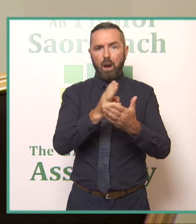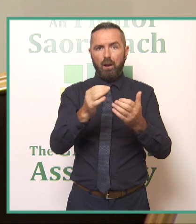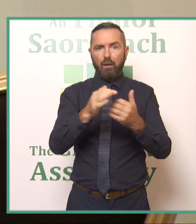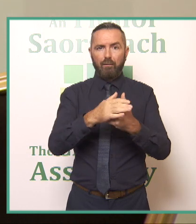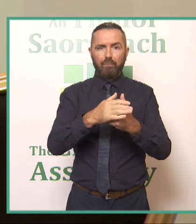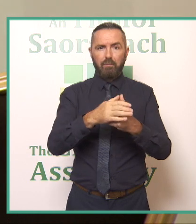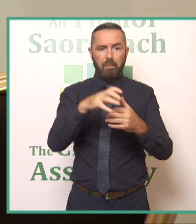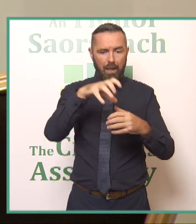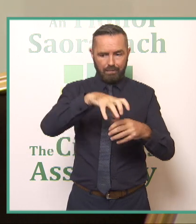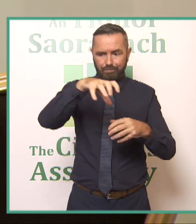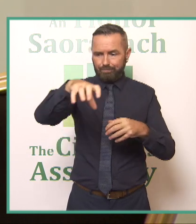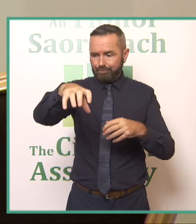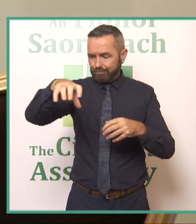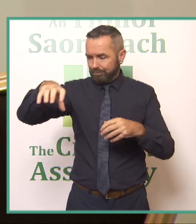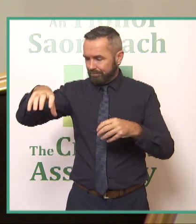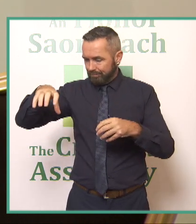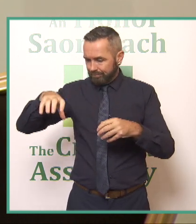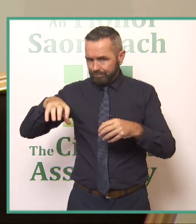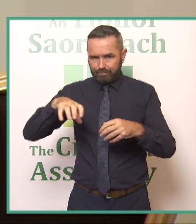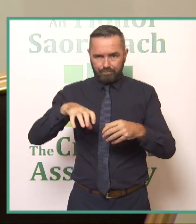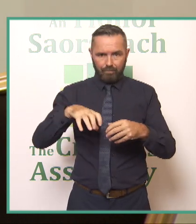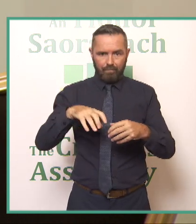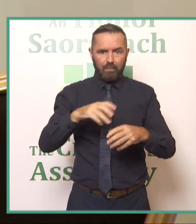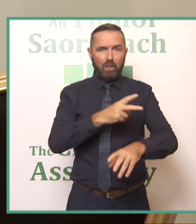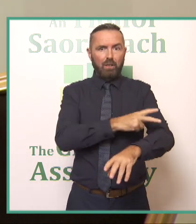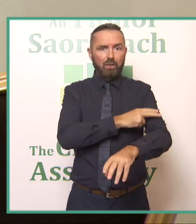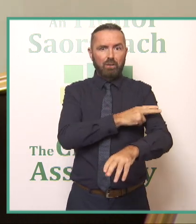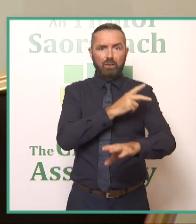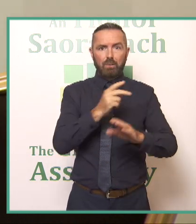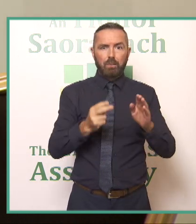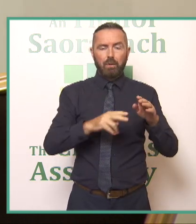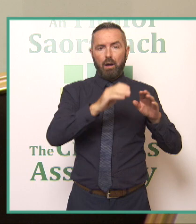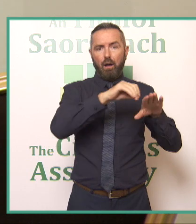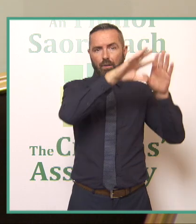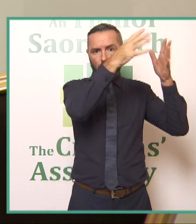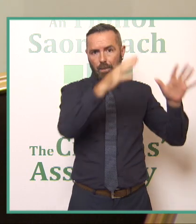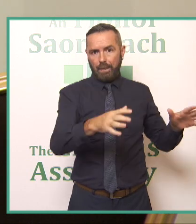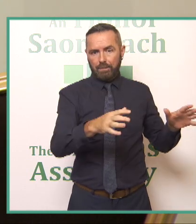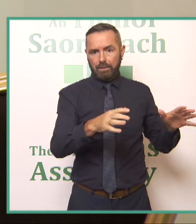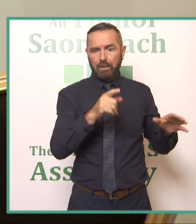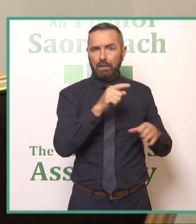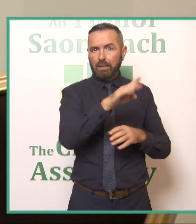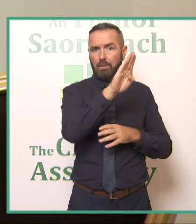in between and bits of sheep beared up Uplands these are biodiversity deserts